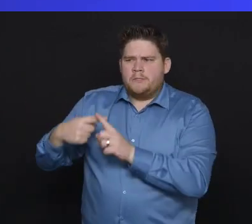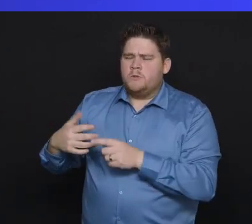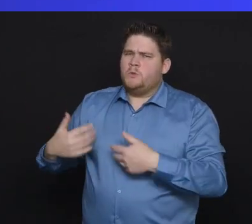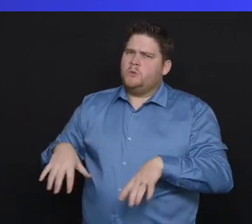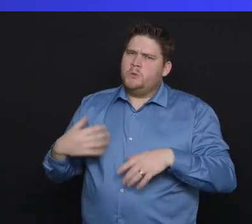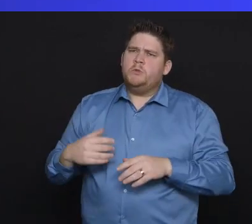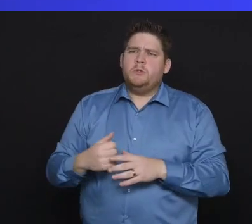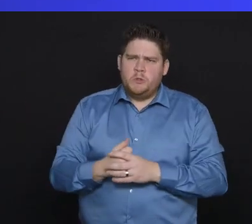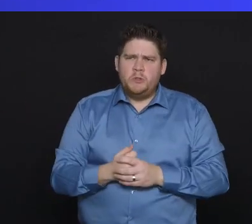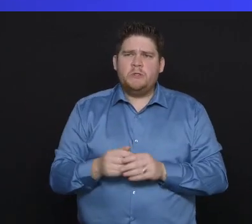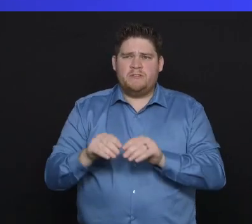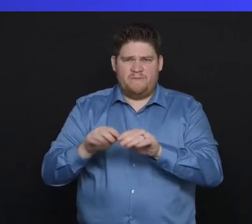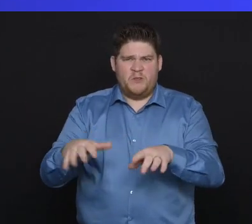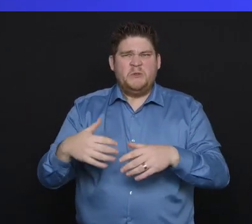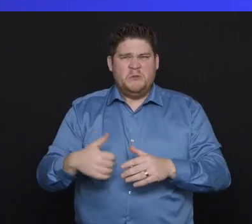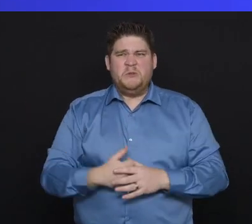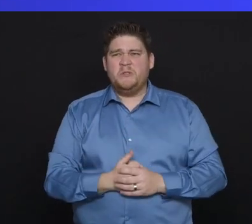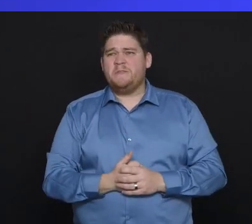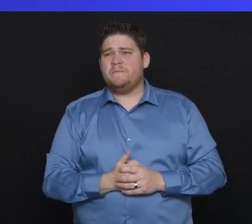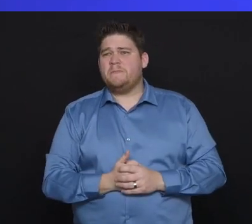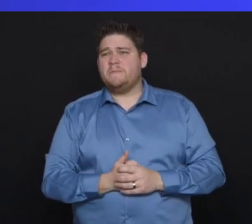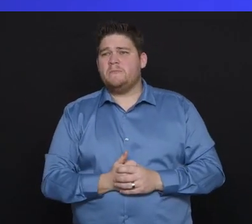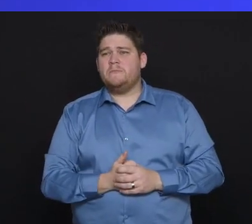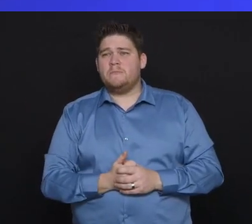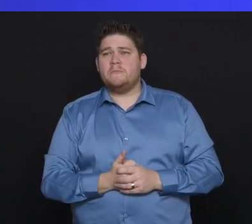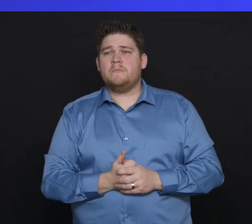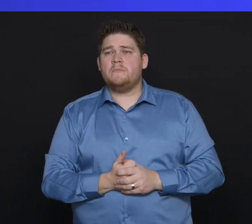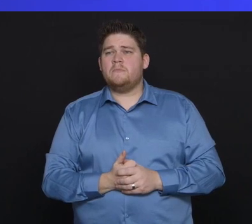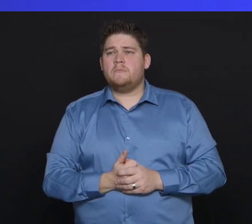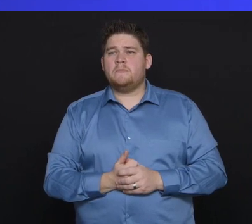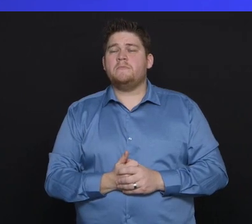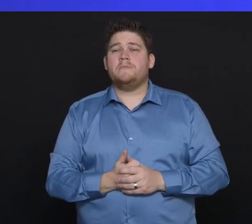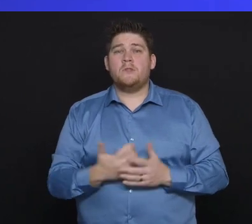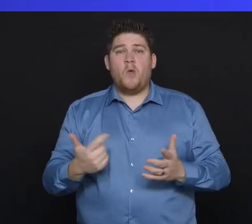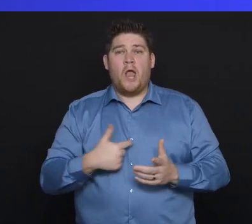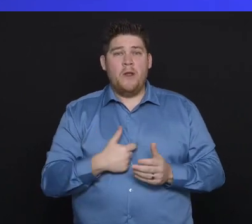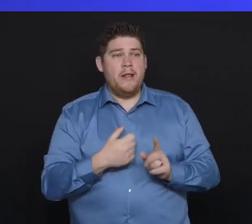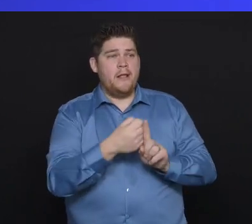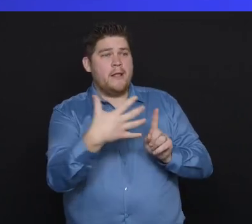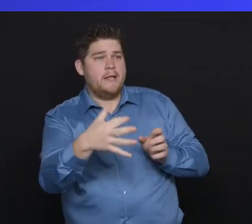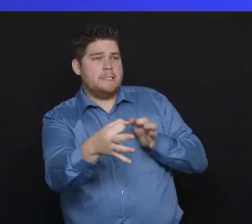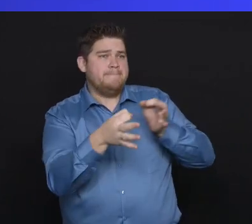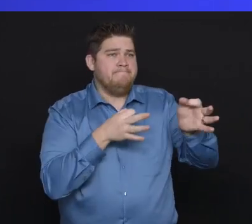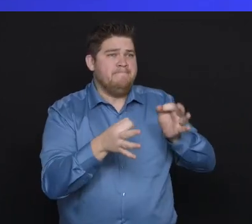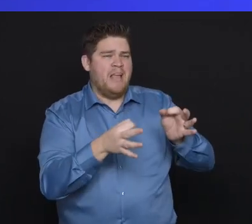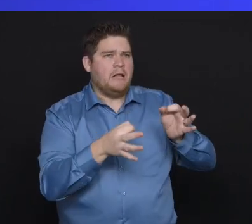here is not what we expect to happen. There will be a PCI epidemic. A BC covert 19